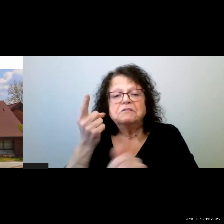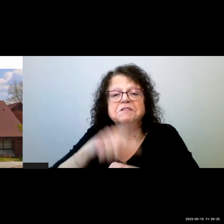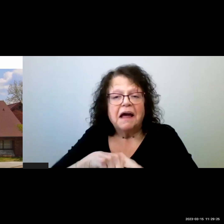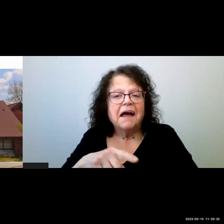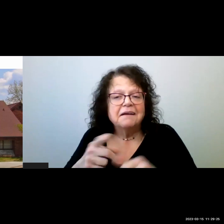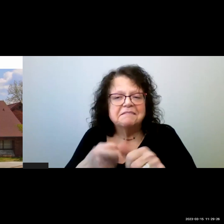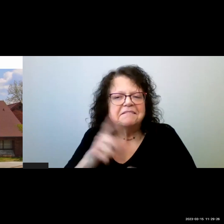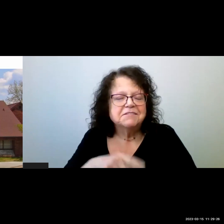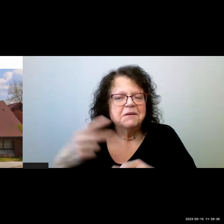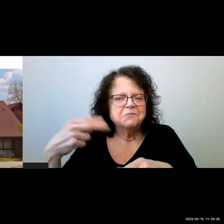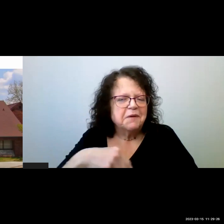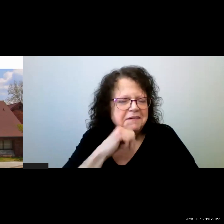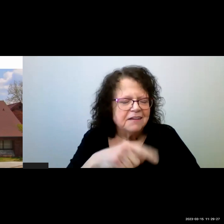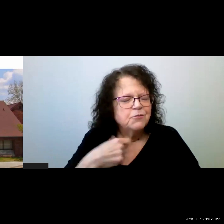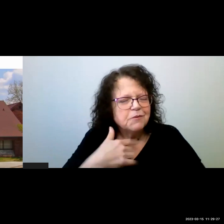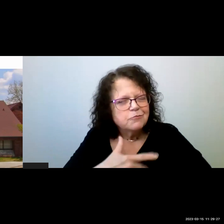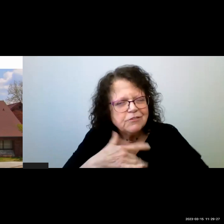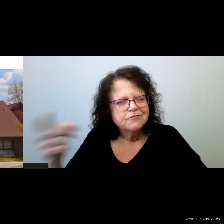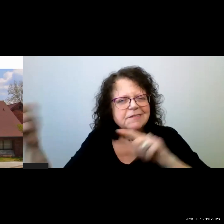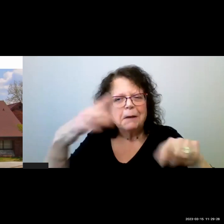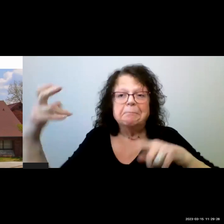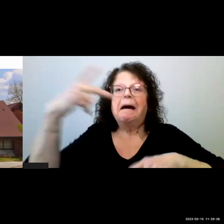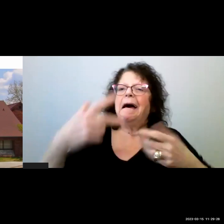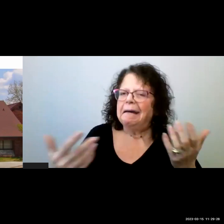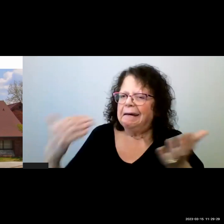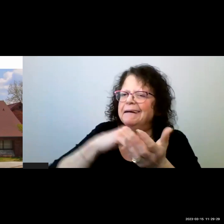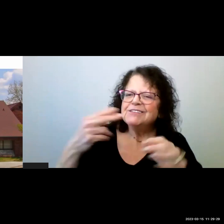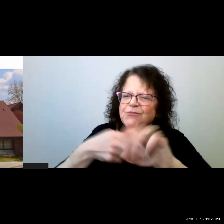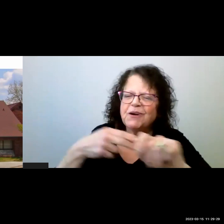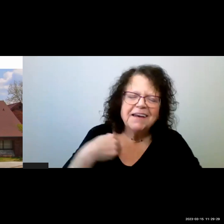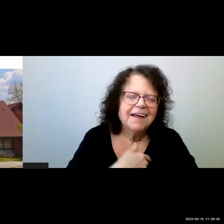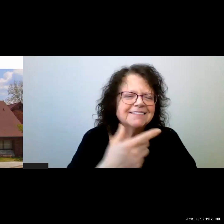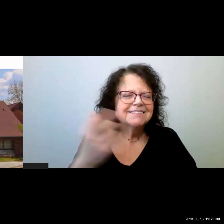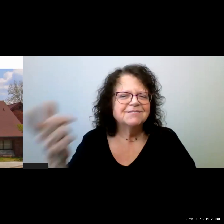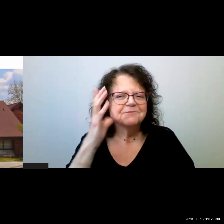back and joining us today and kind of giving us an update where we're at with the pandemic.